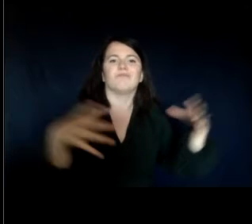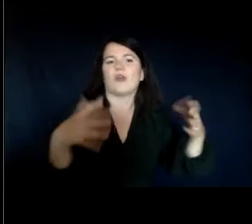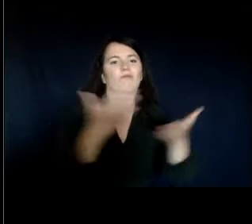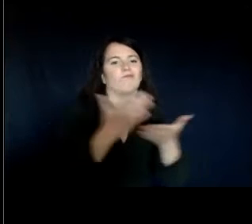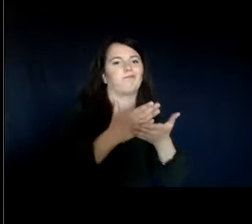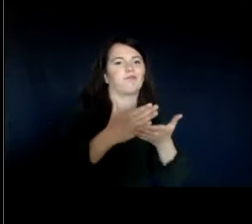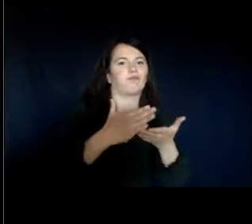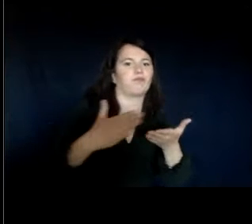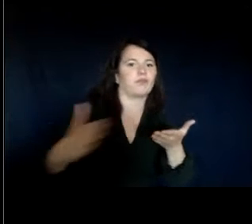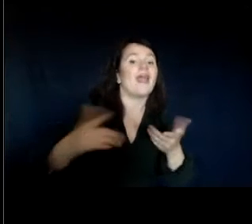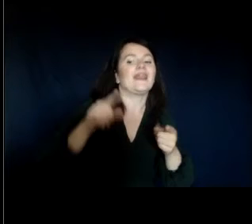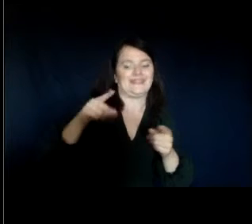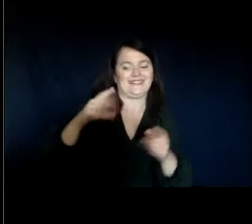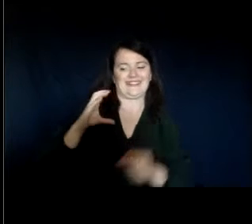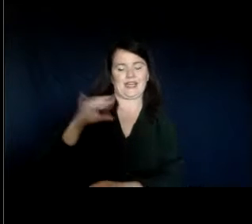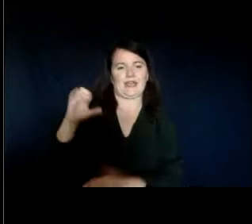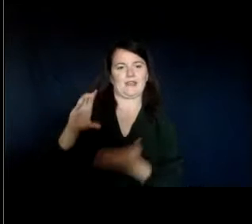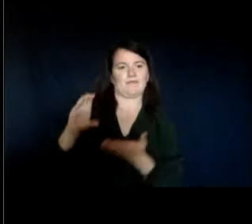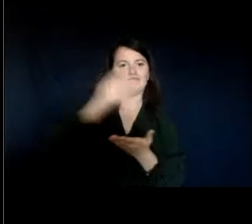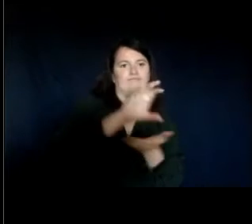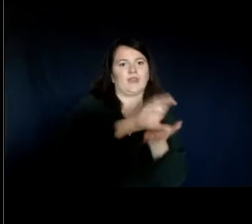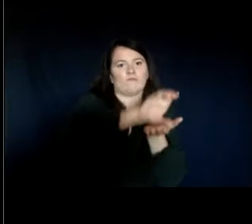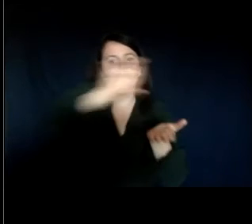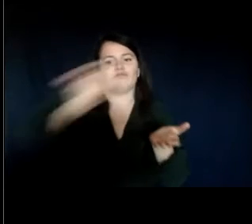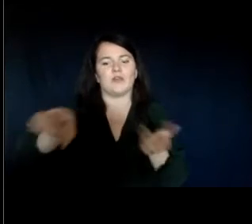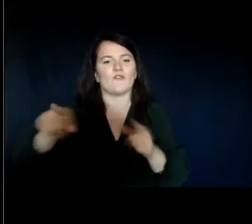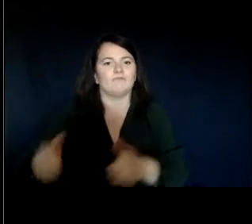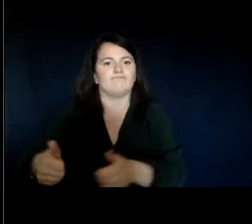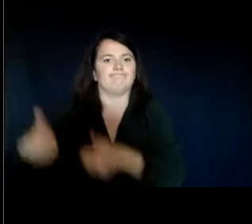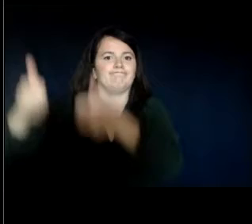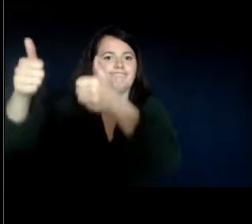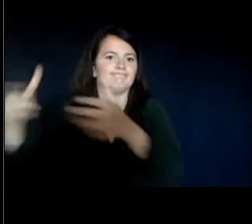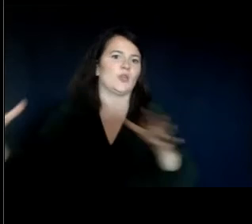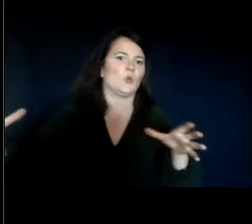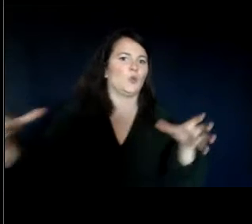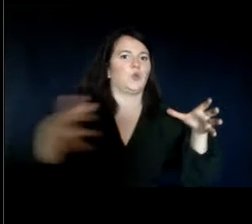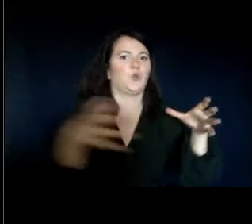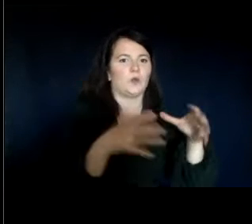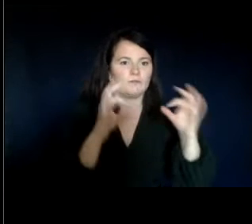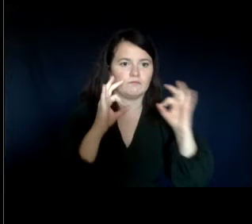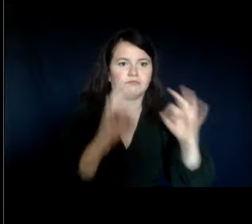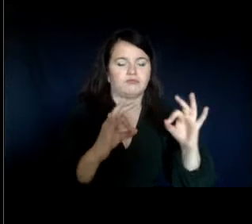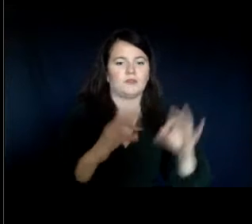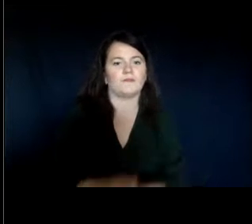In order to do that, we have to ensure that the response